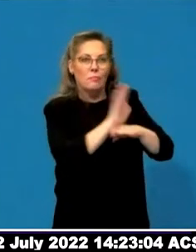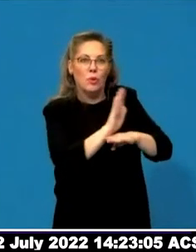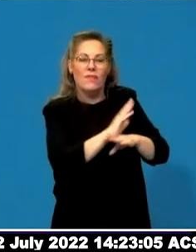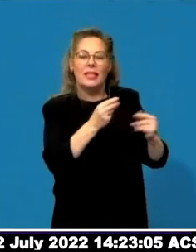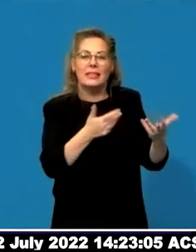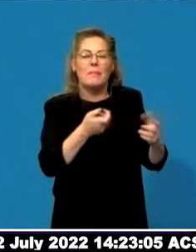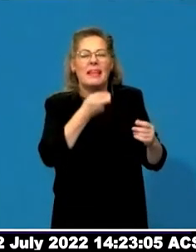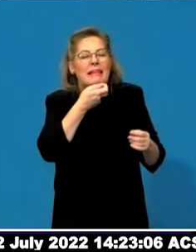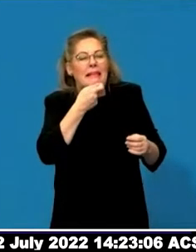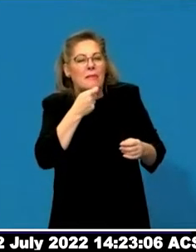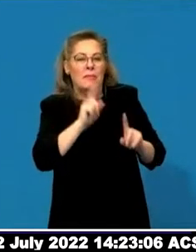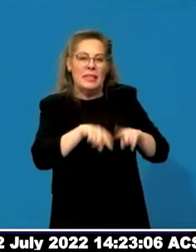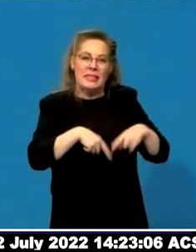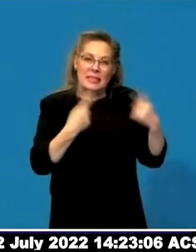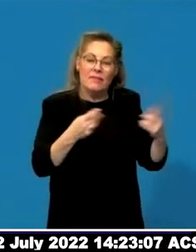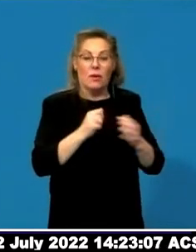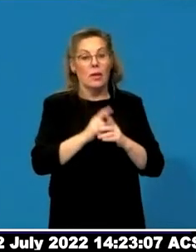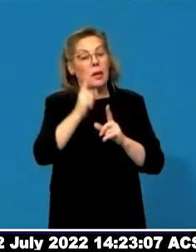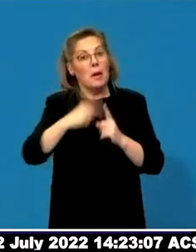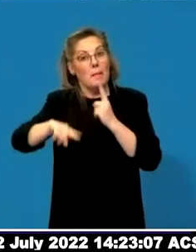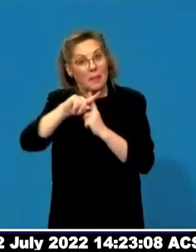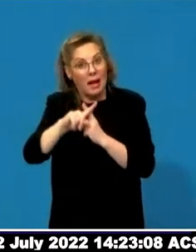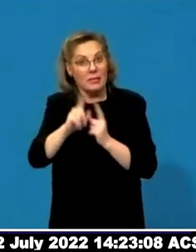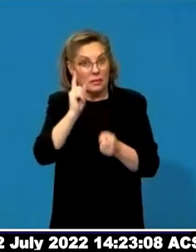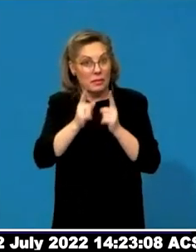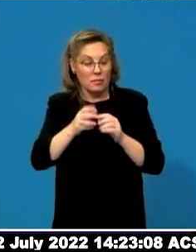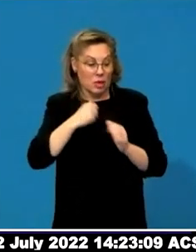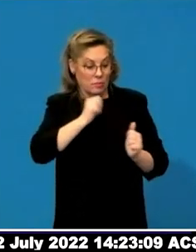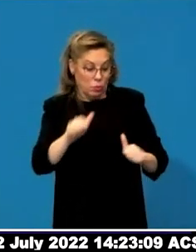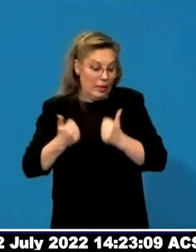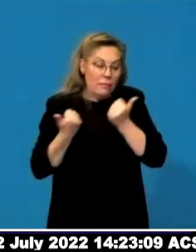swags and blankets and clothing, bedding.